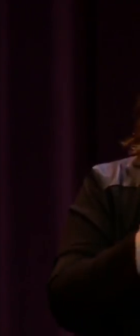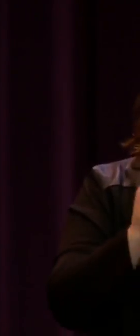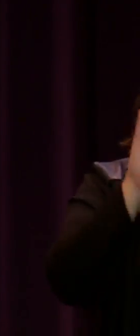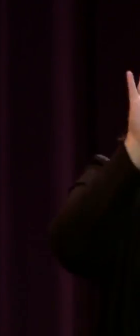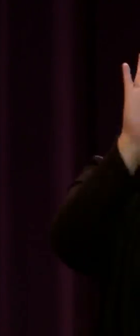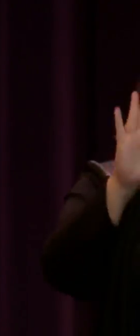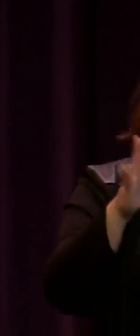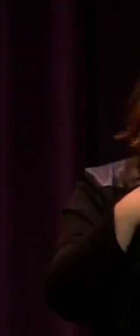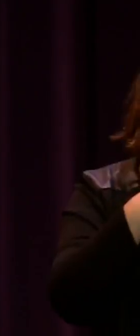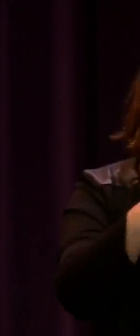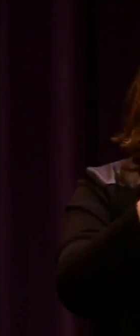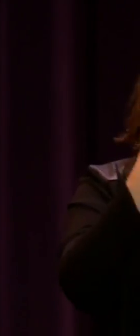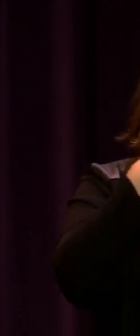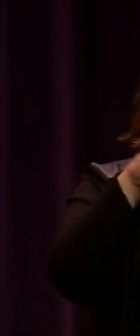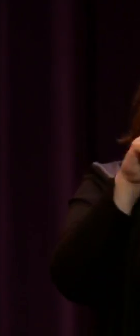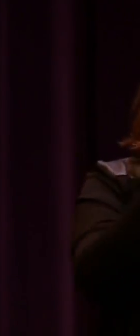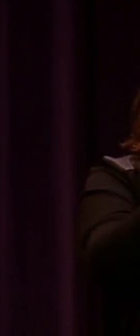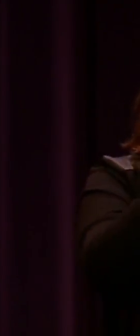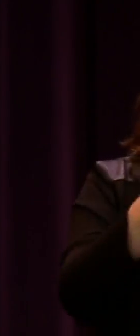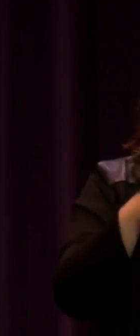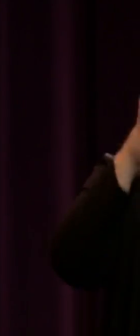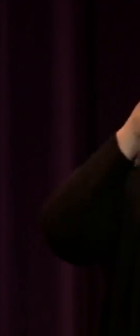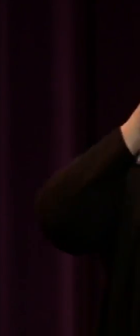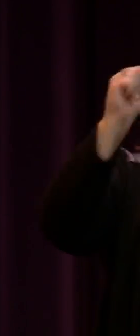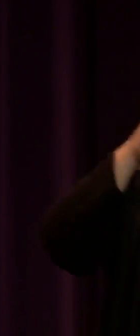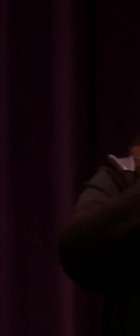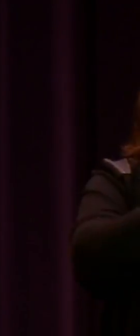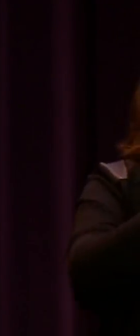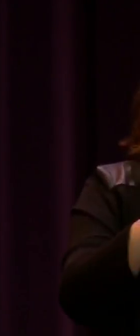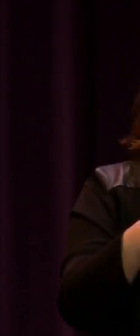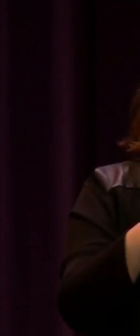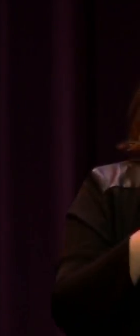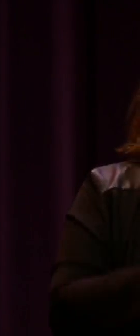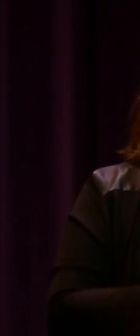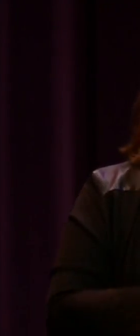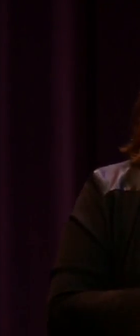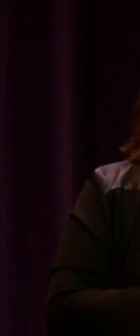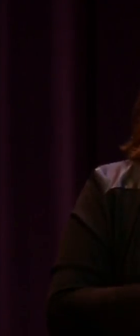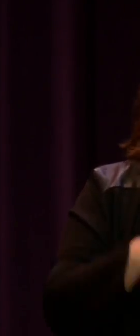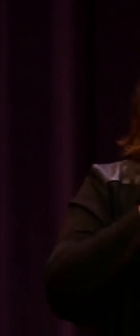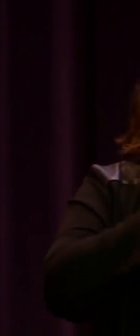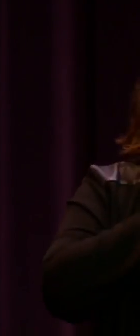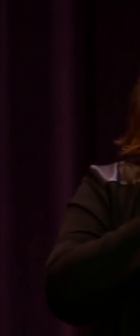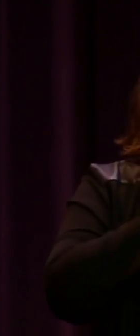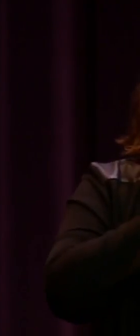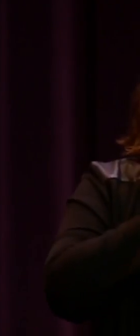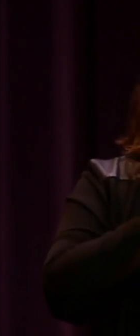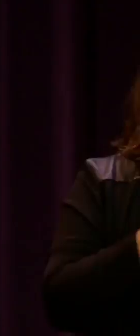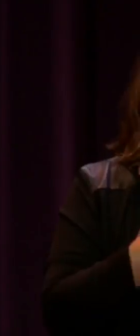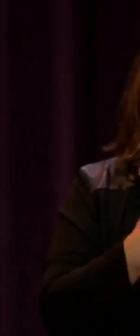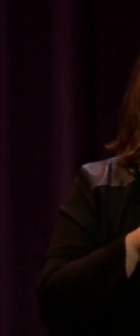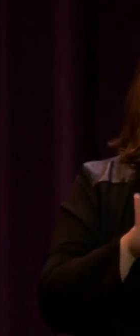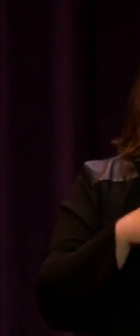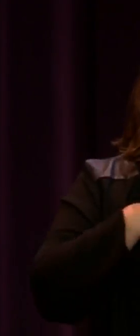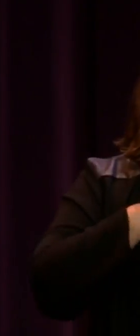HAS BEEN WITHOUT PRESIDENTIAL LEADERSHIP. AND SO PLEASE INDULGE ME BECAUSE I DON'T WANT THIS TO BE